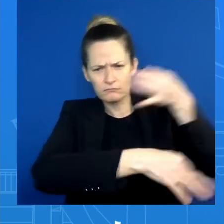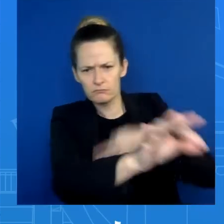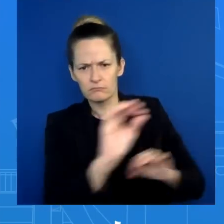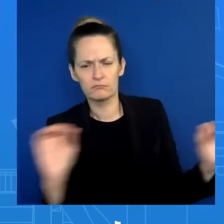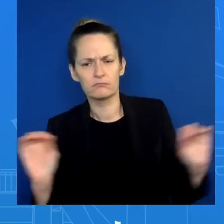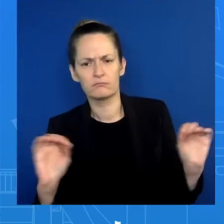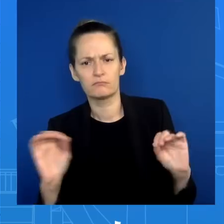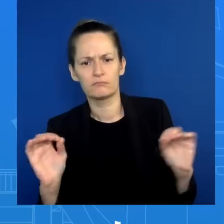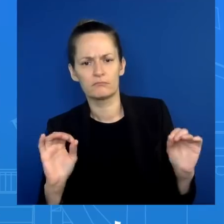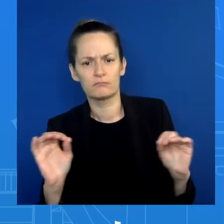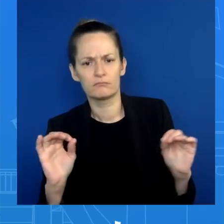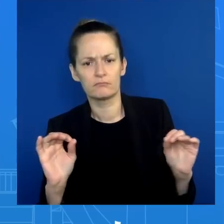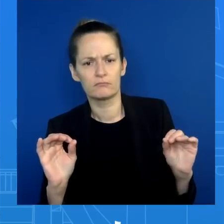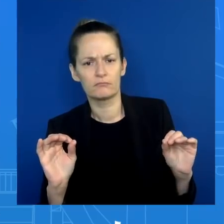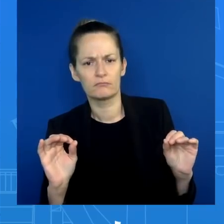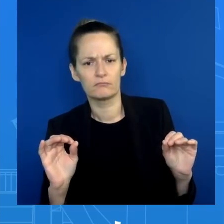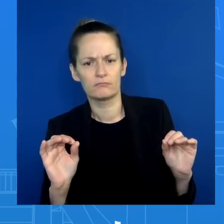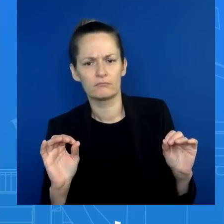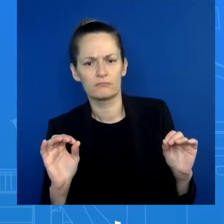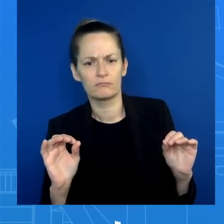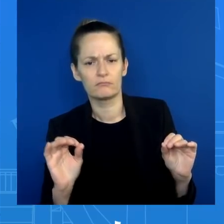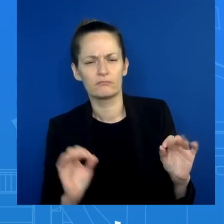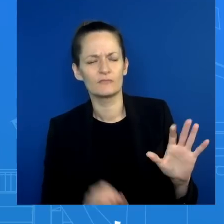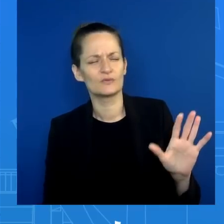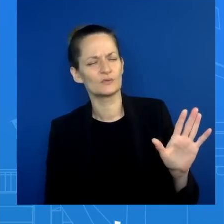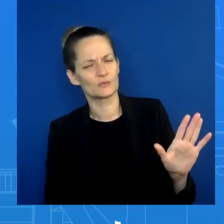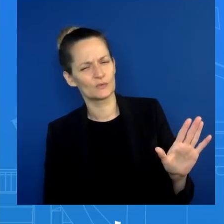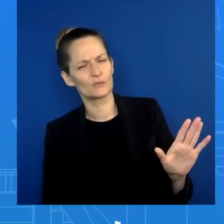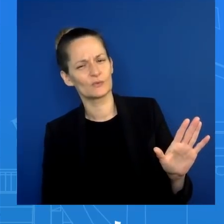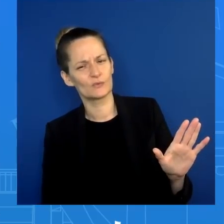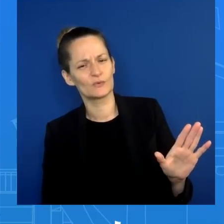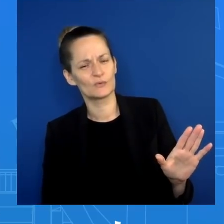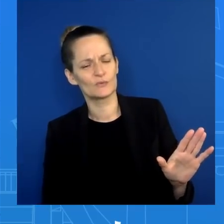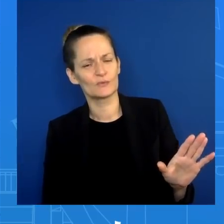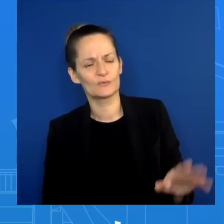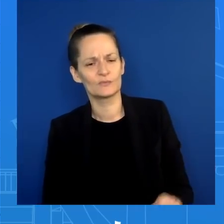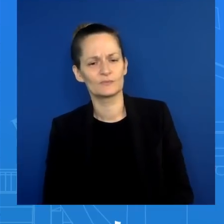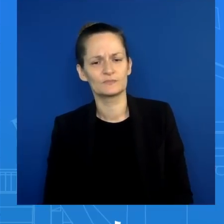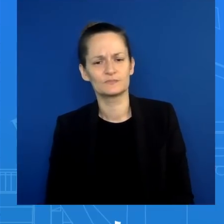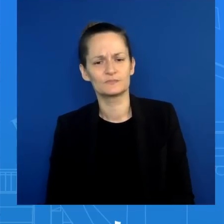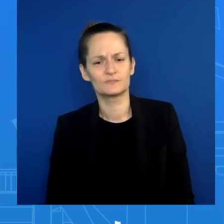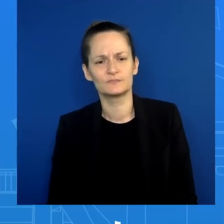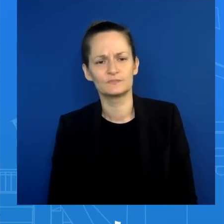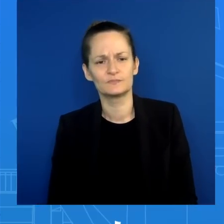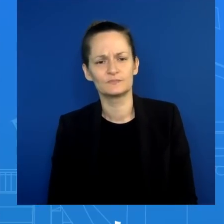this question for Americans to hear, we reinstated an enforcement of office at the Department of Education.